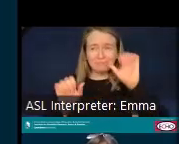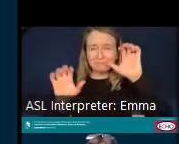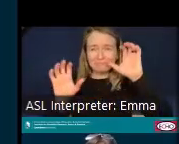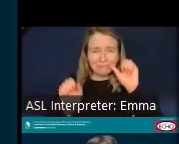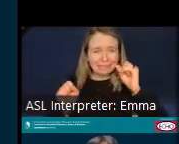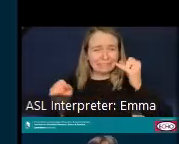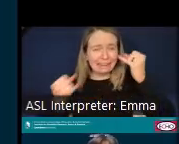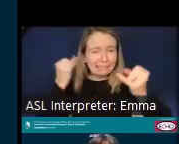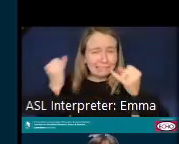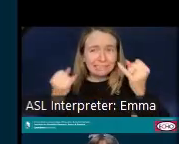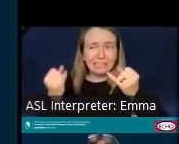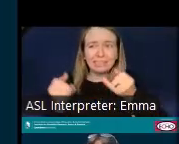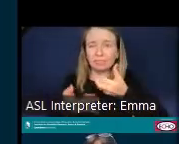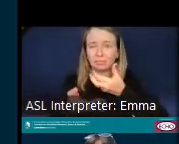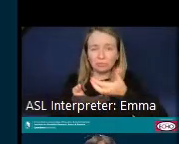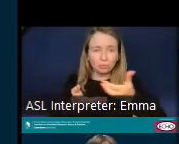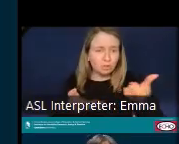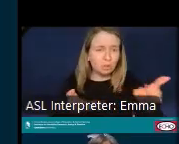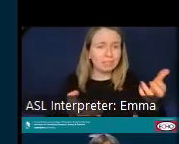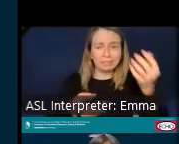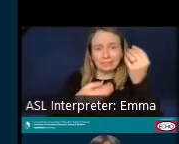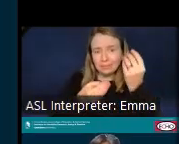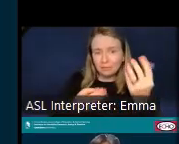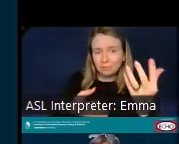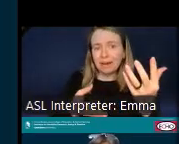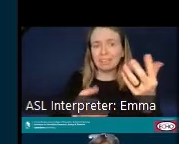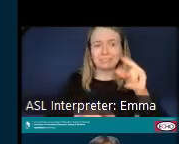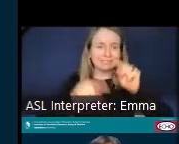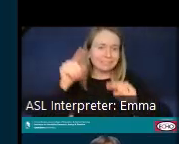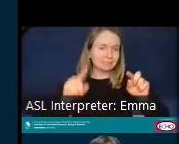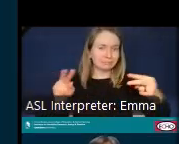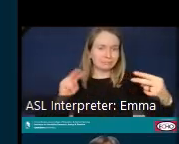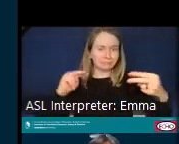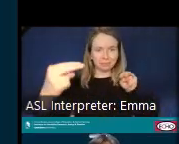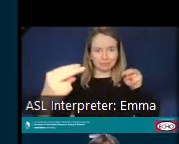resources and information and different perspectives. So it's